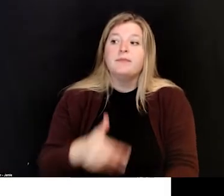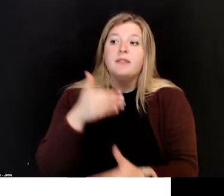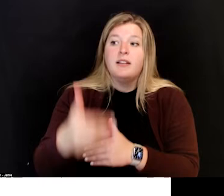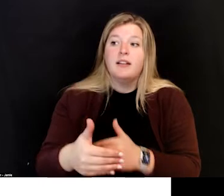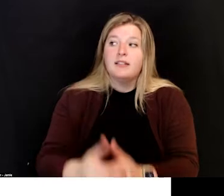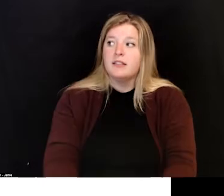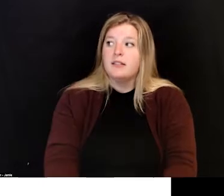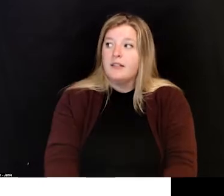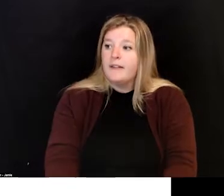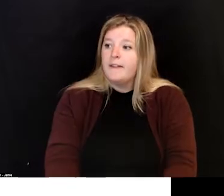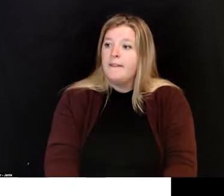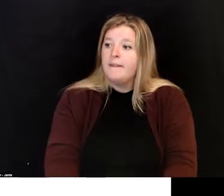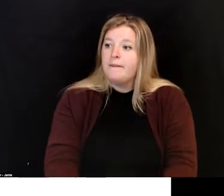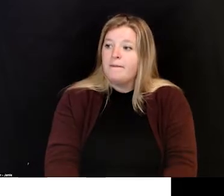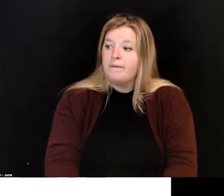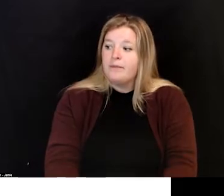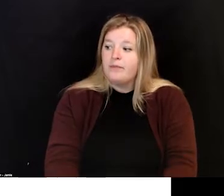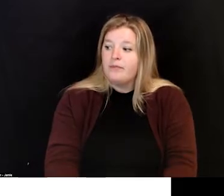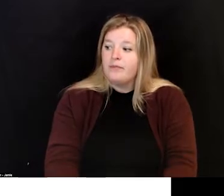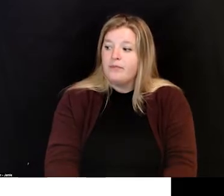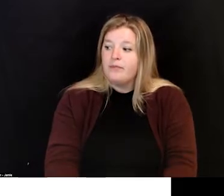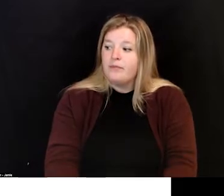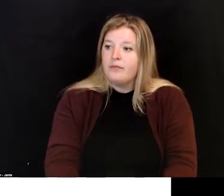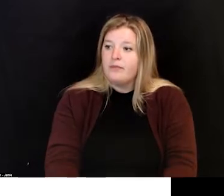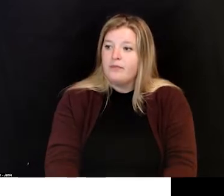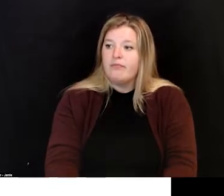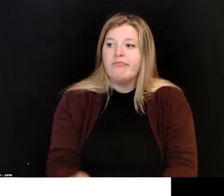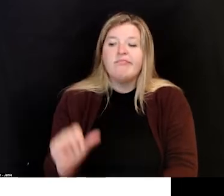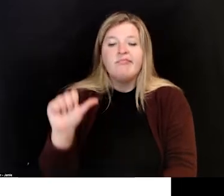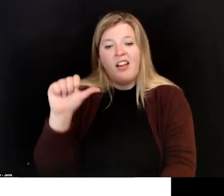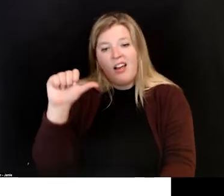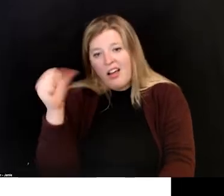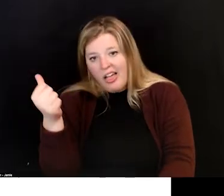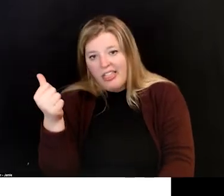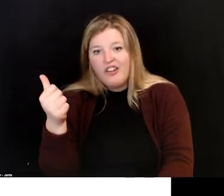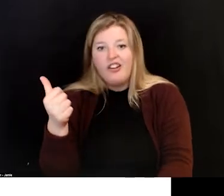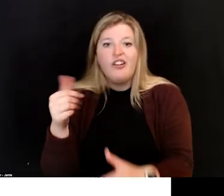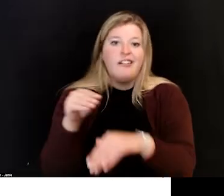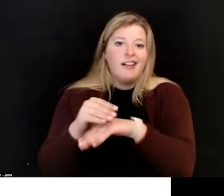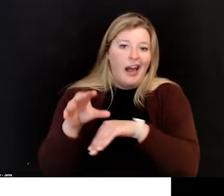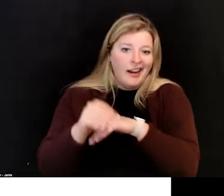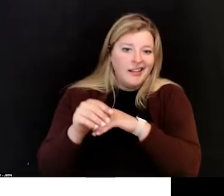The next area is kind of the other guidance. It doesn't fall in one of those categories.